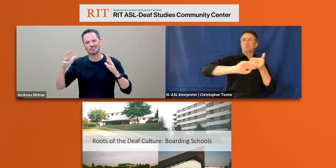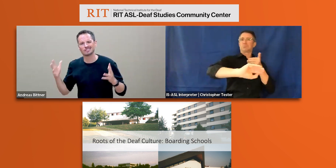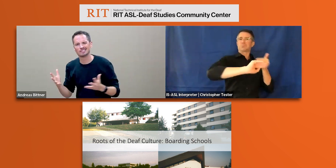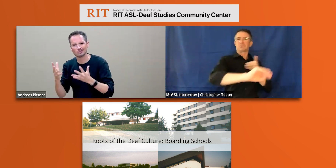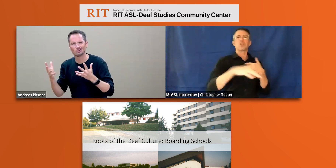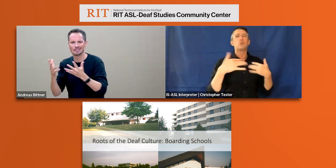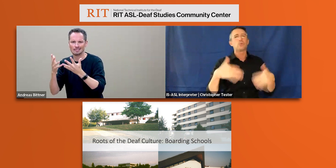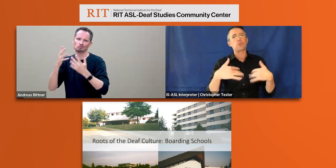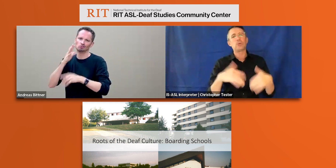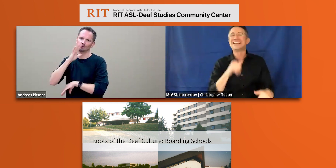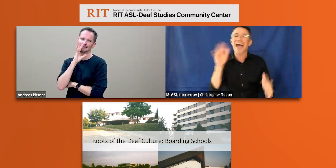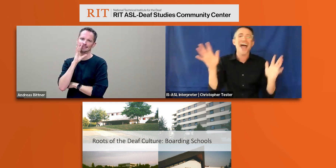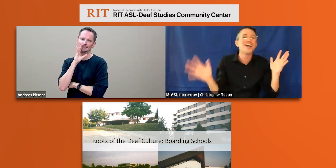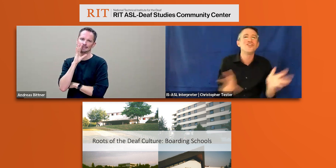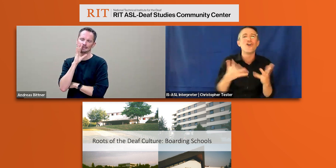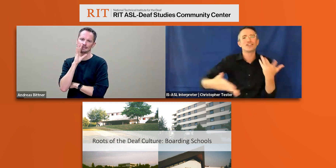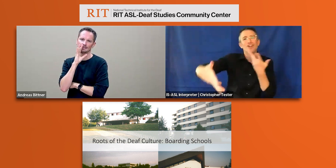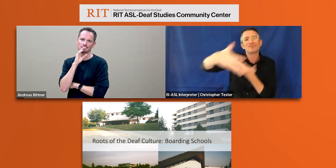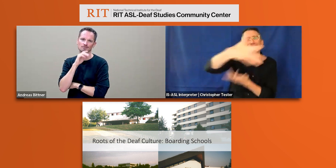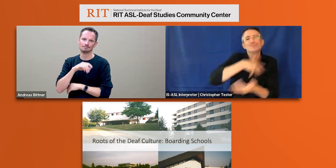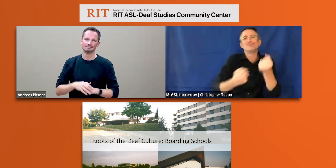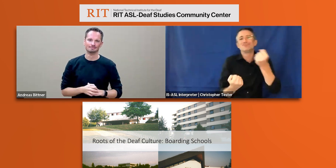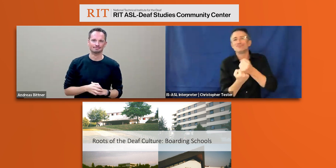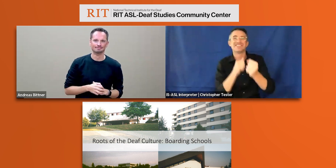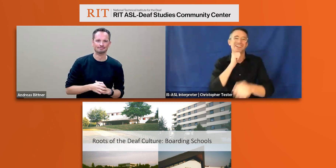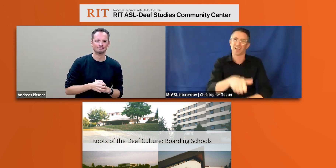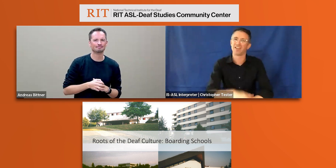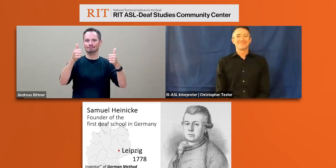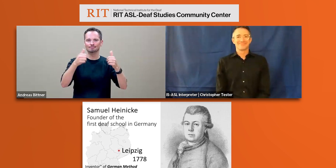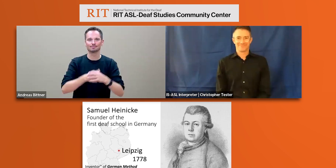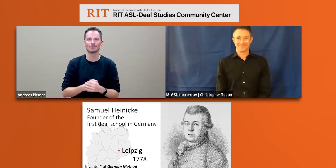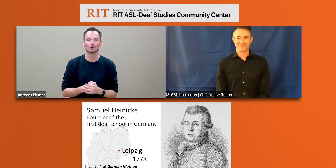That school is famous for its separations.